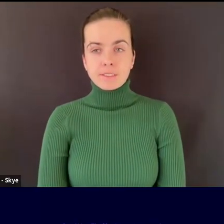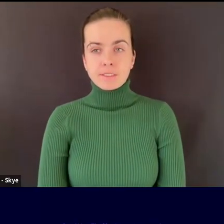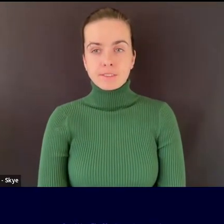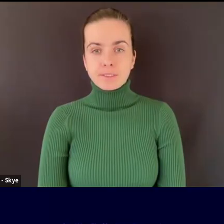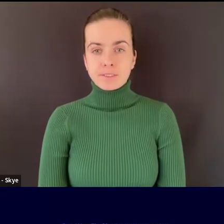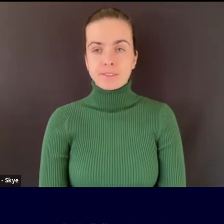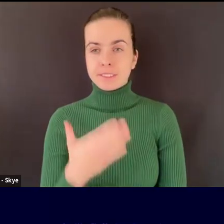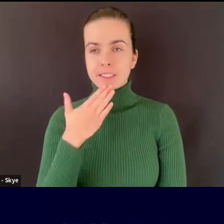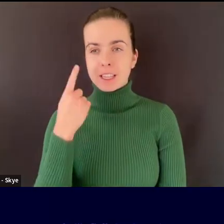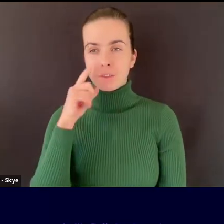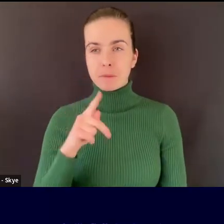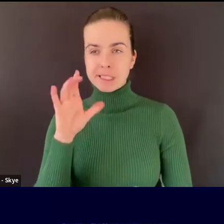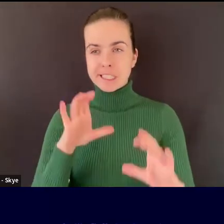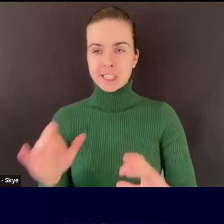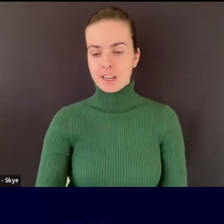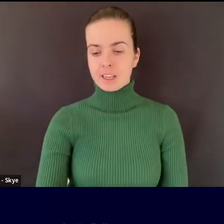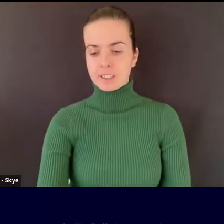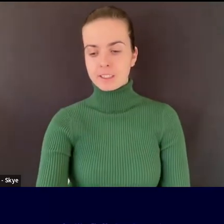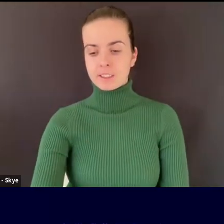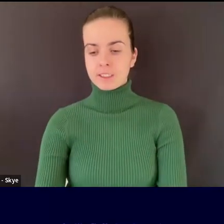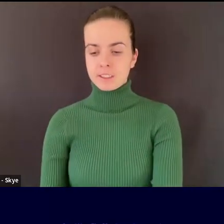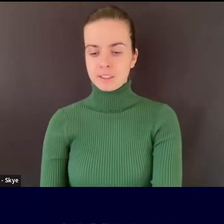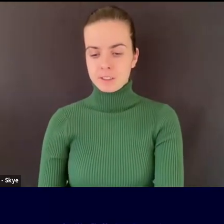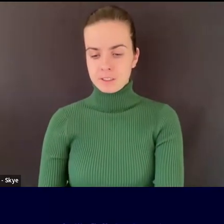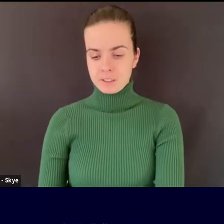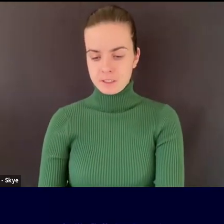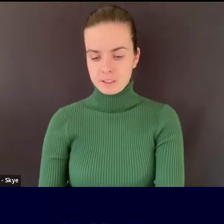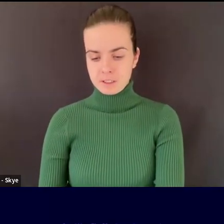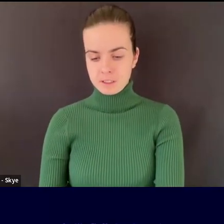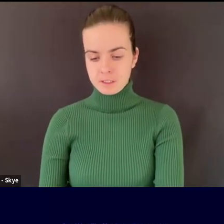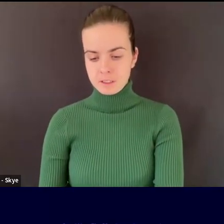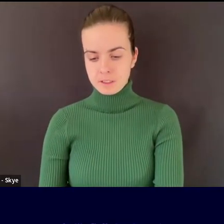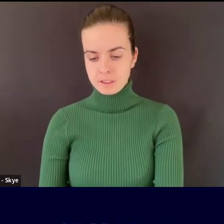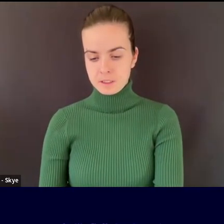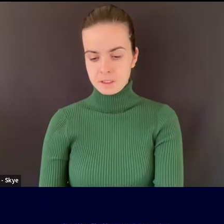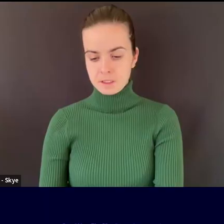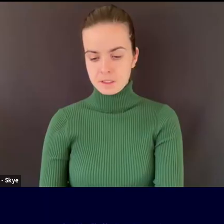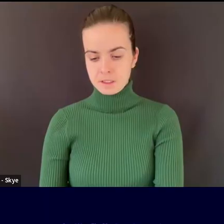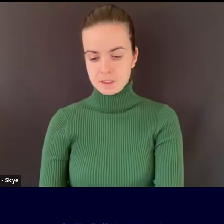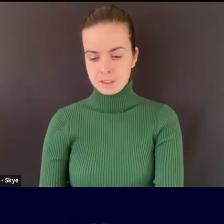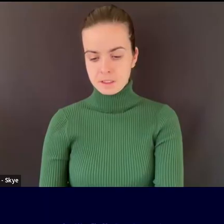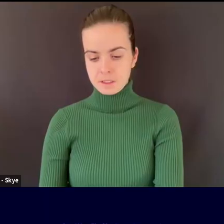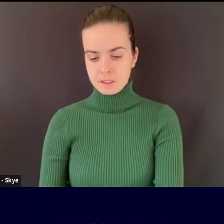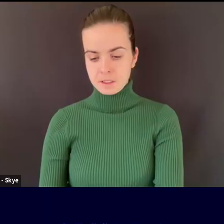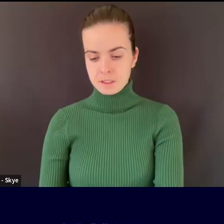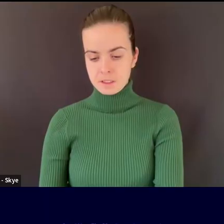Thanks folks in the chat. Desiree, feel free to come off mute.